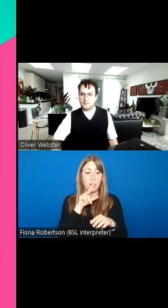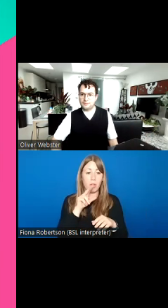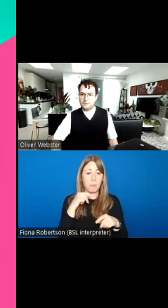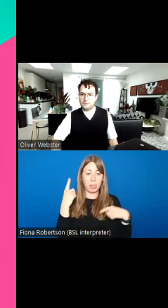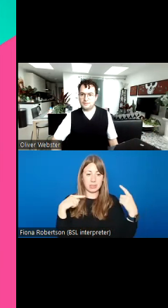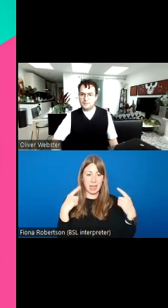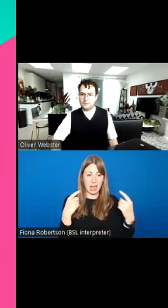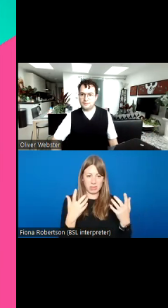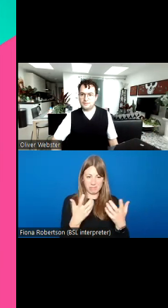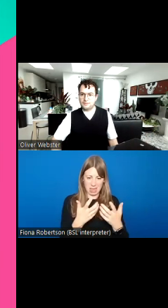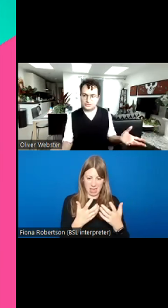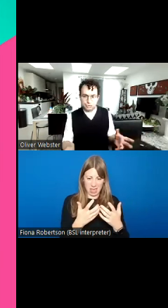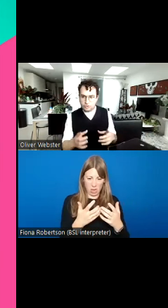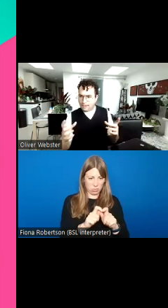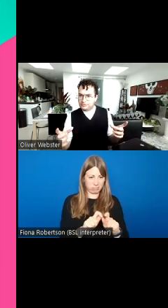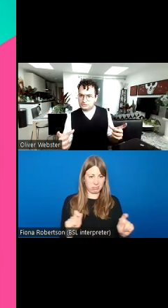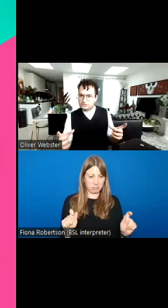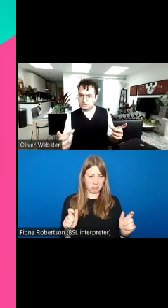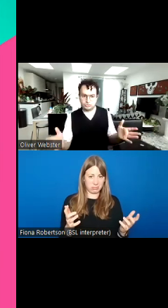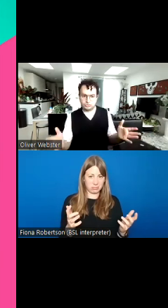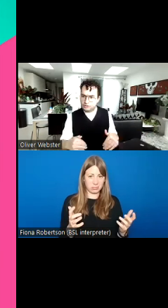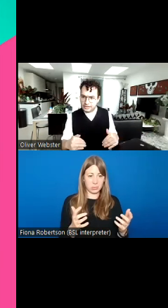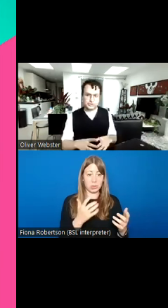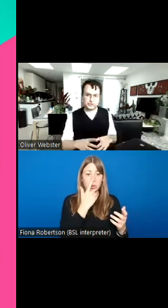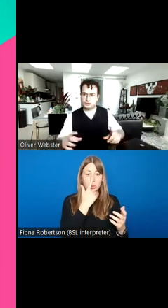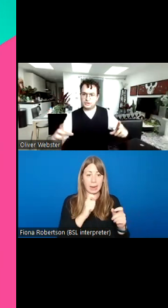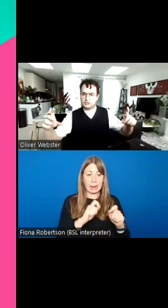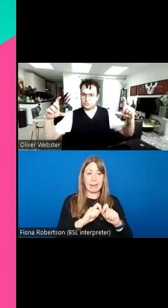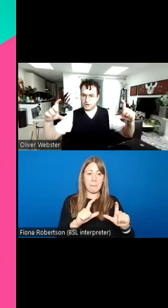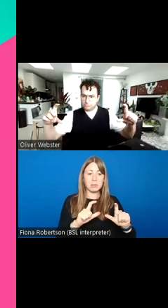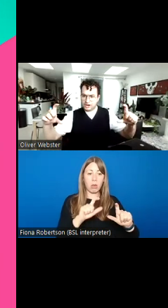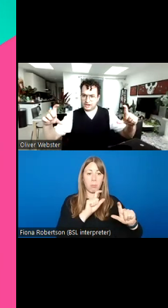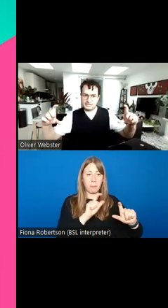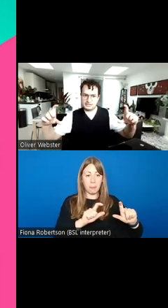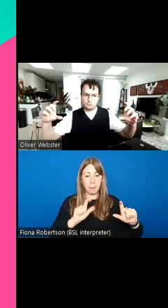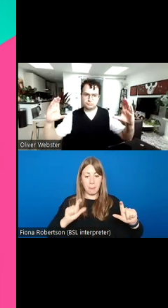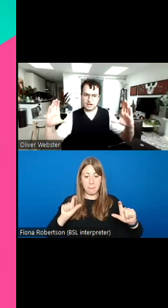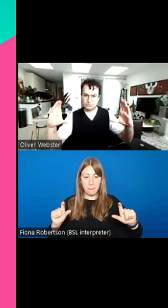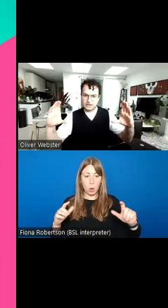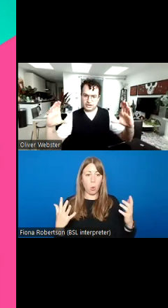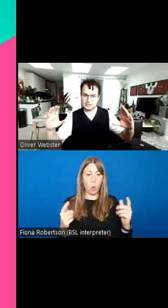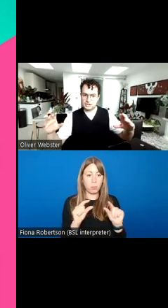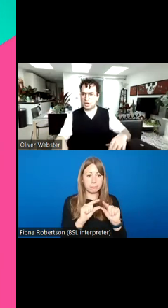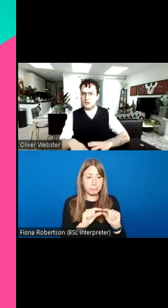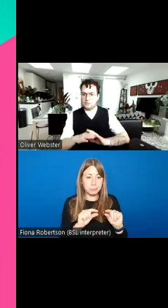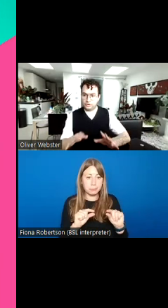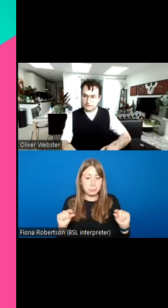A couple of different styles, you can either do all capitals or lowercase, you can do square brackets or round brackets,